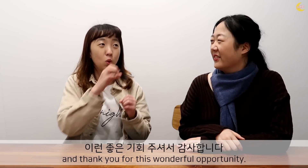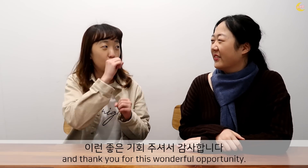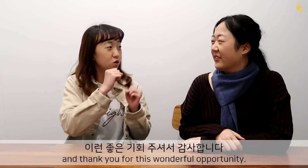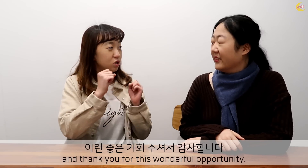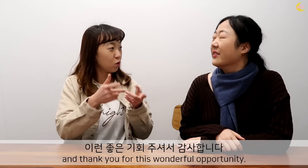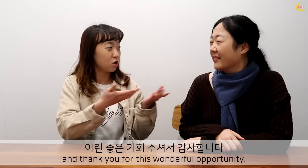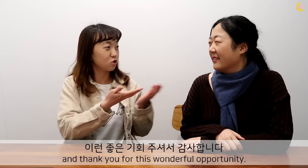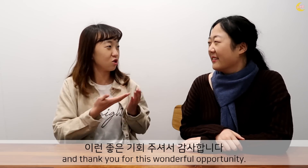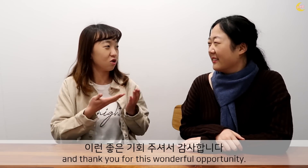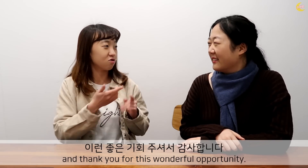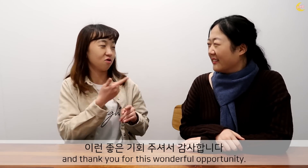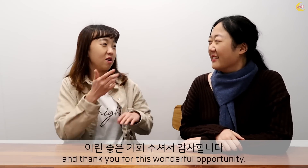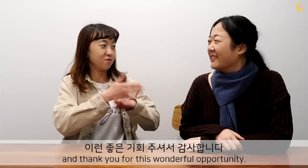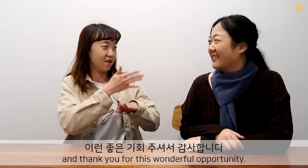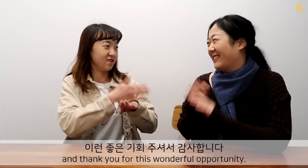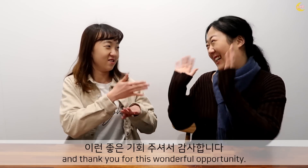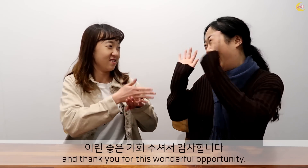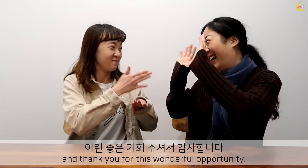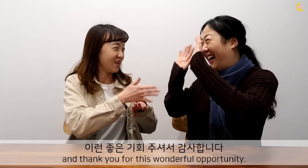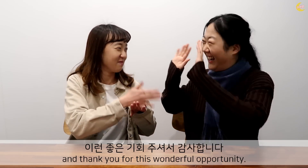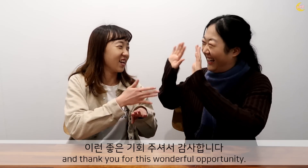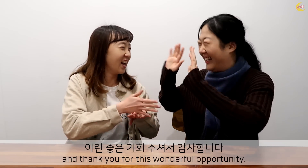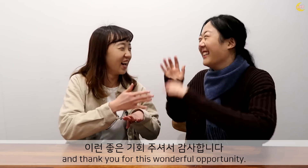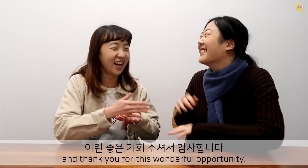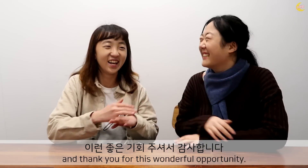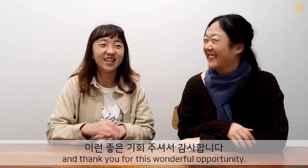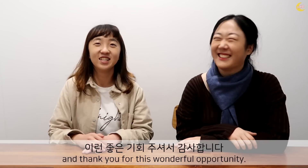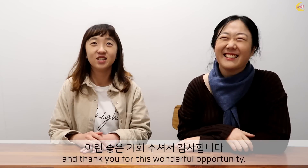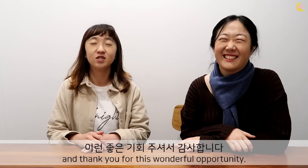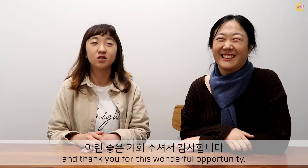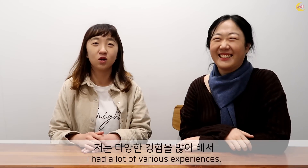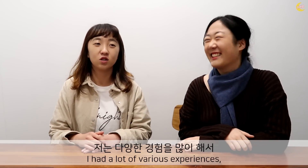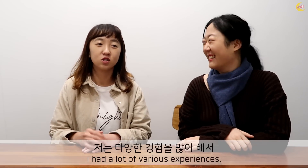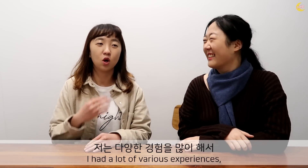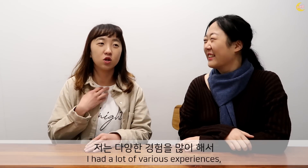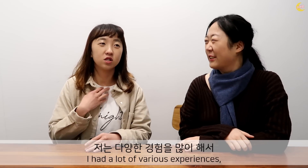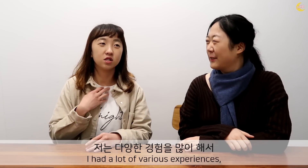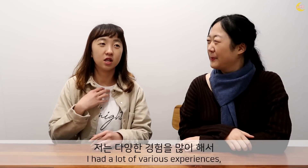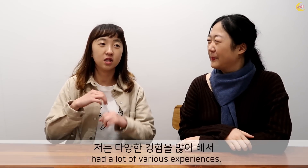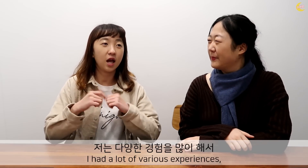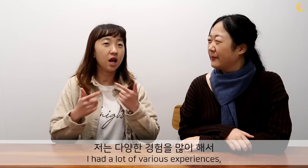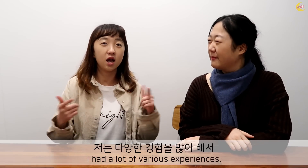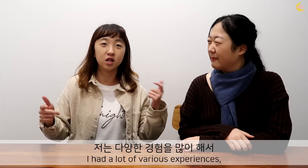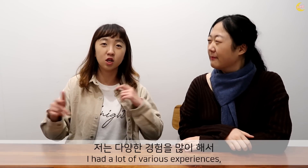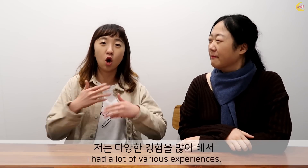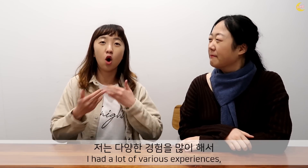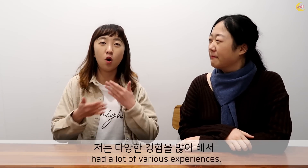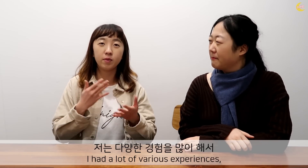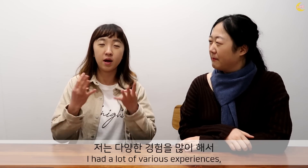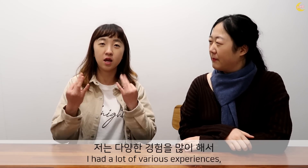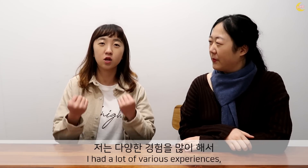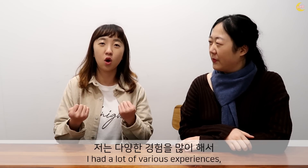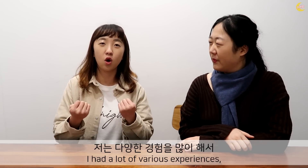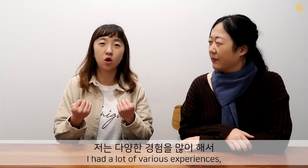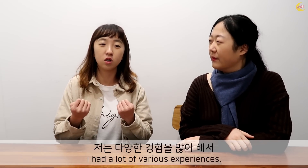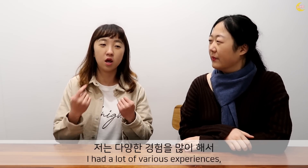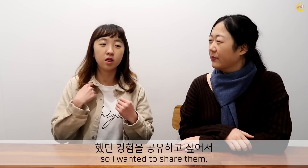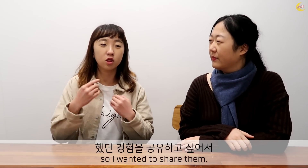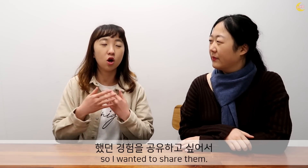and thank you for this wonderful opportunity. I had a lot of various experiences,